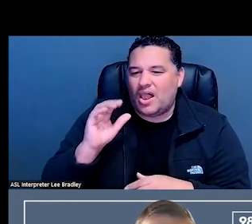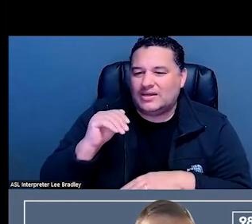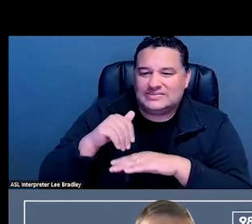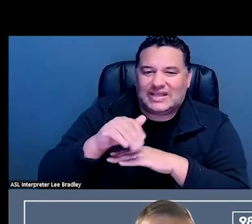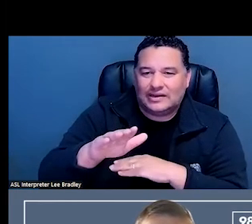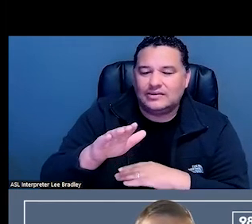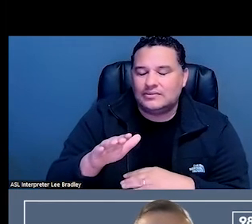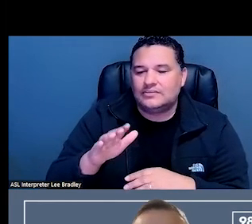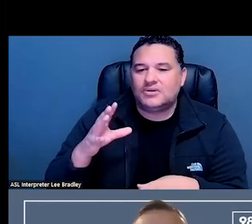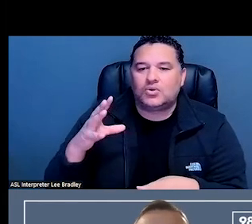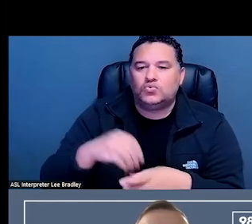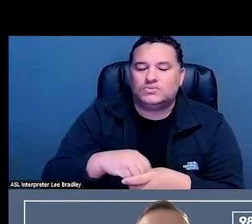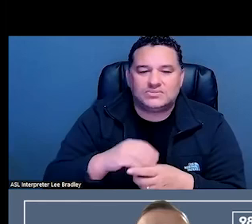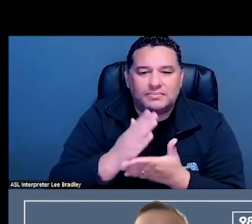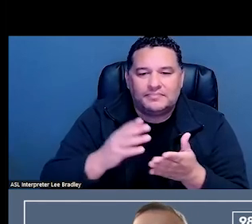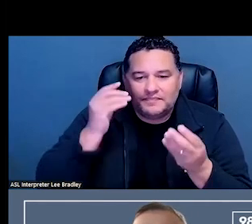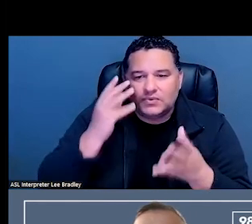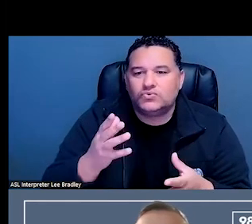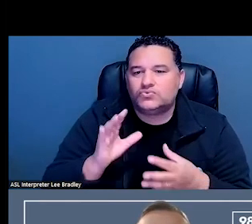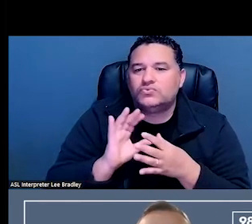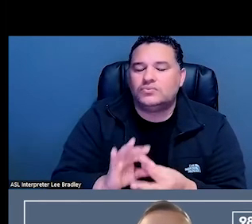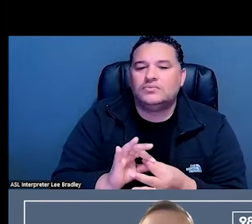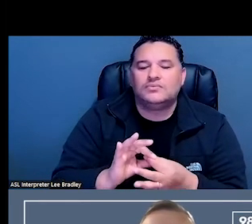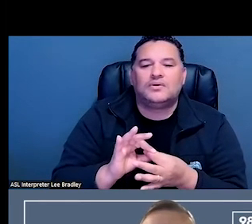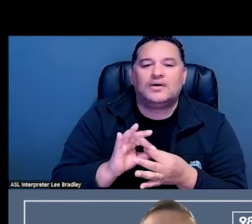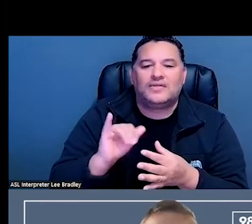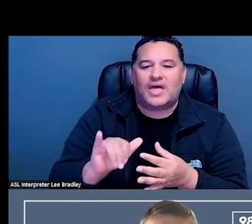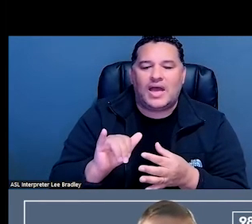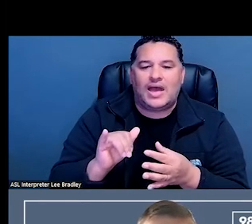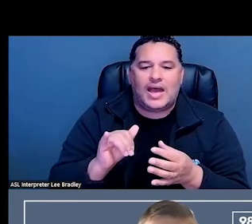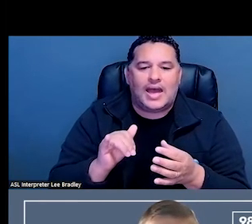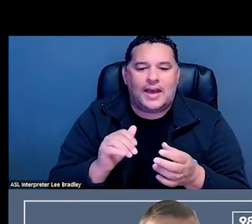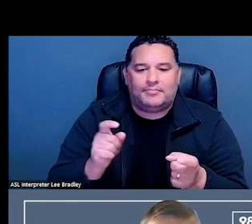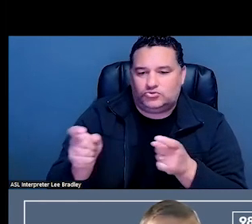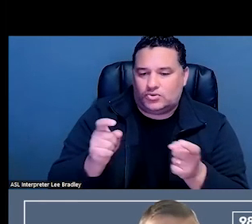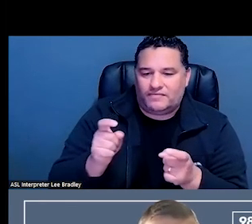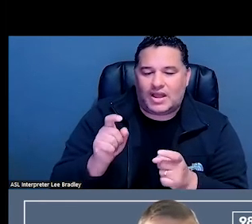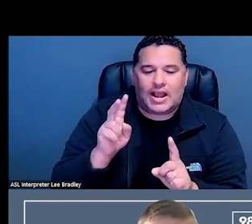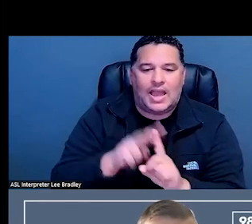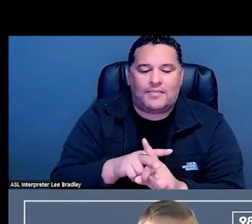OF CRISIS SERVICES. SO THERE IS A POWER POINT THAT I AM GOING TO, GOING TO SEND. THAT INCLUDES SOME, SOME, INFORMATION ON,